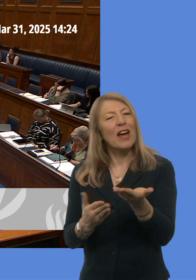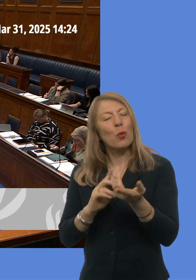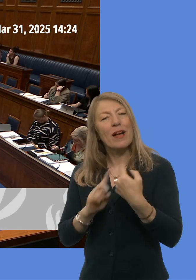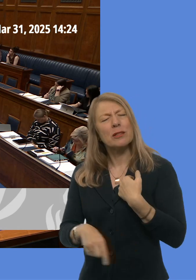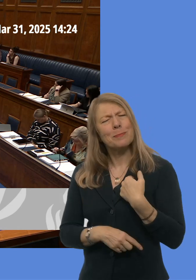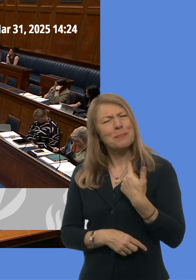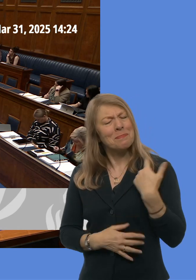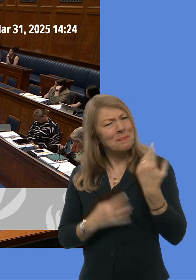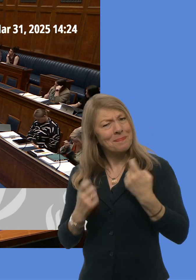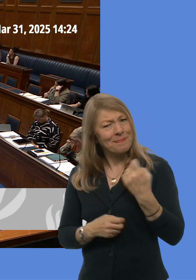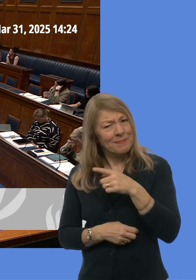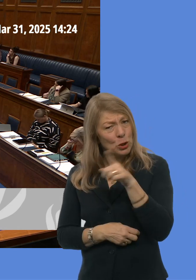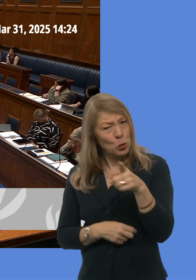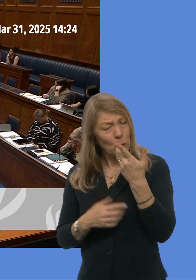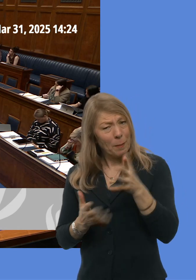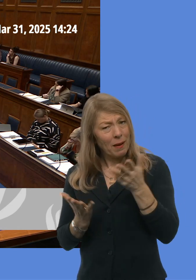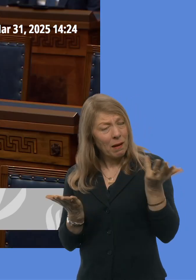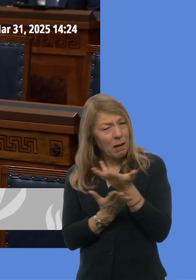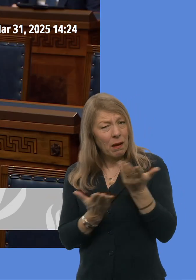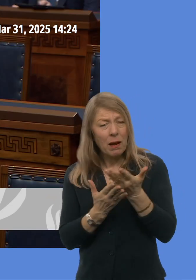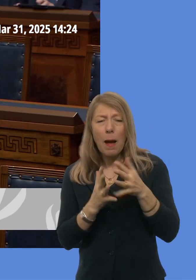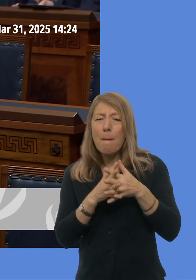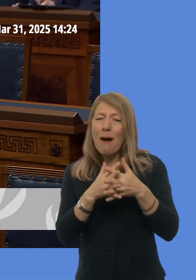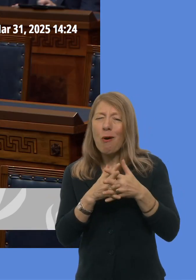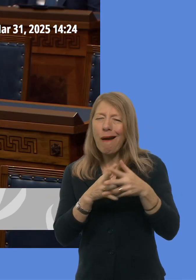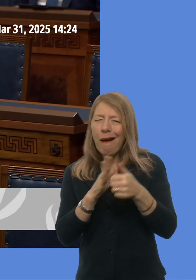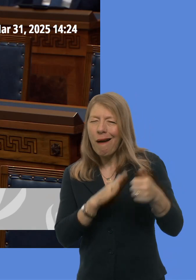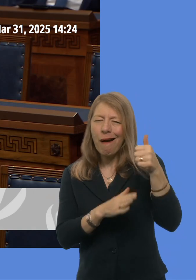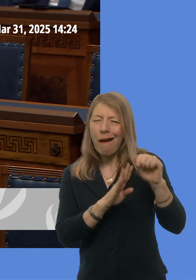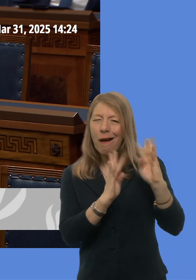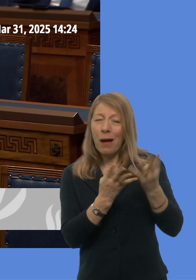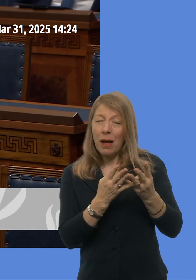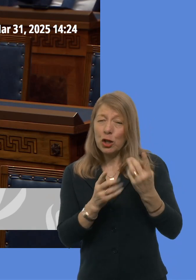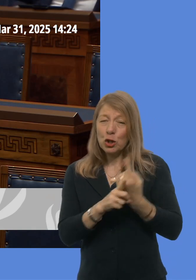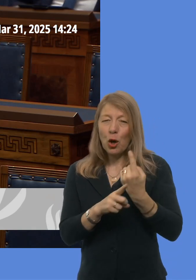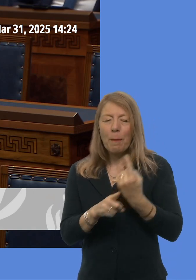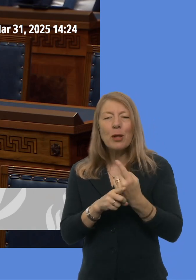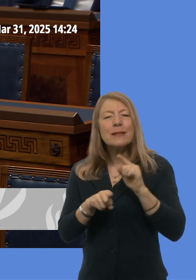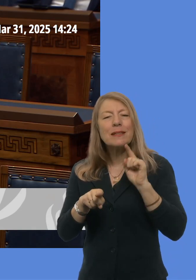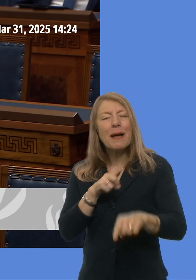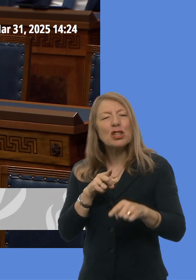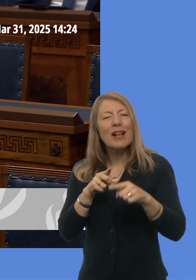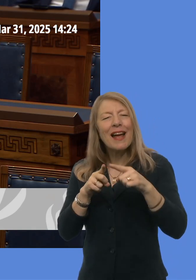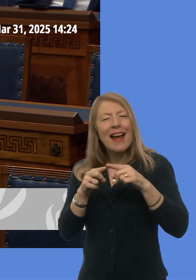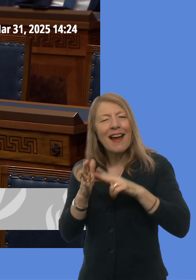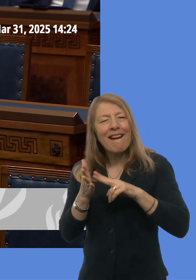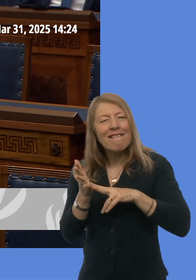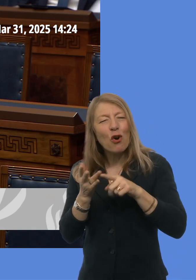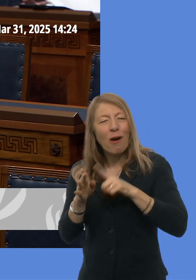the US Administration around the replacement for the special envoy. As we know, Joe Kennedy III did an amazing job of putting us on the map.